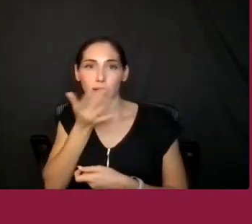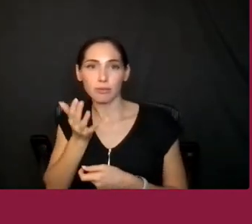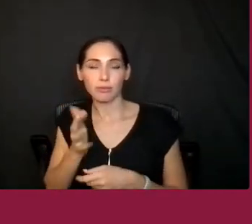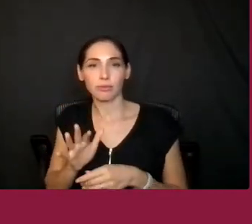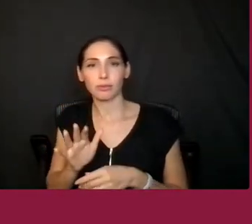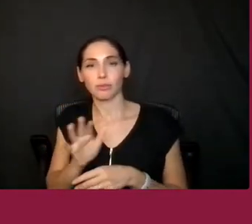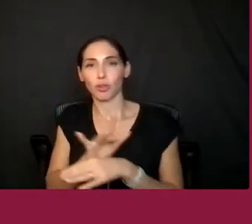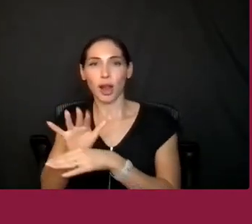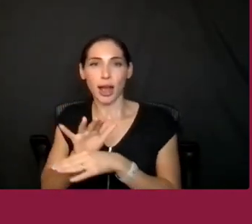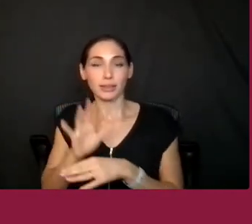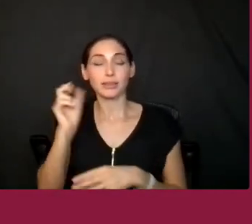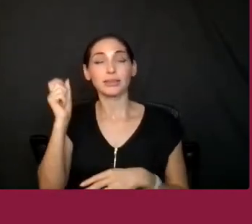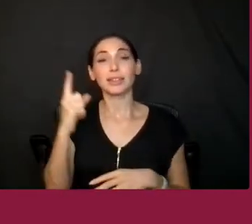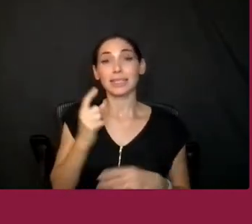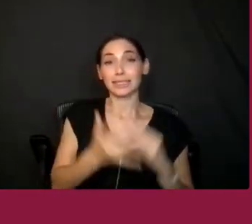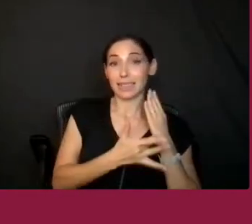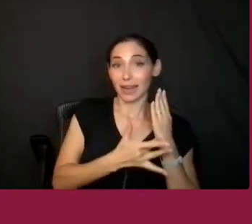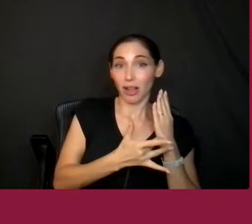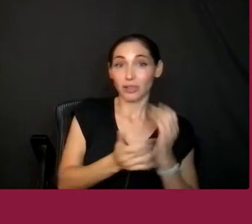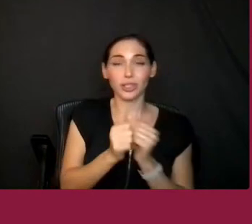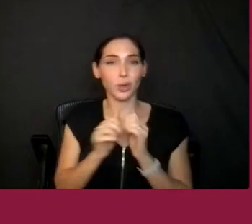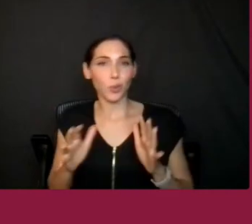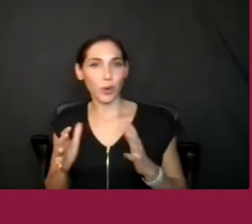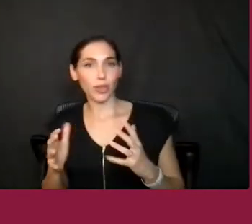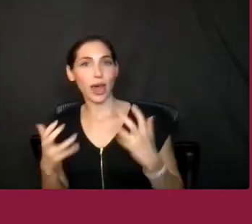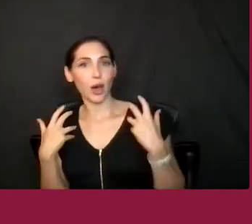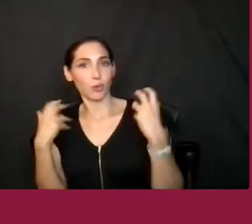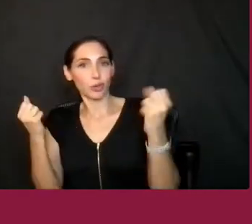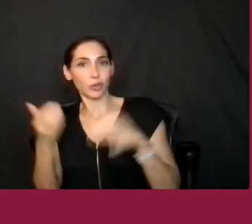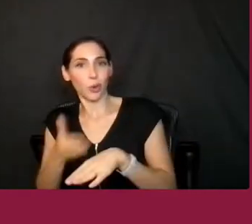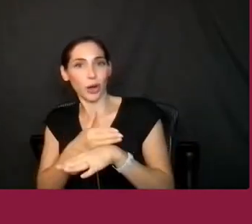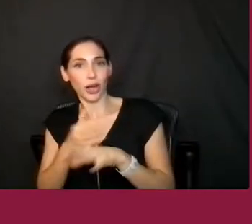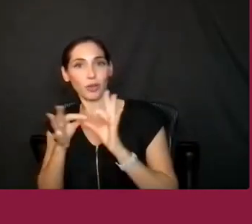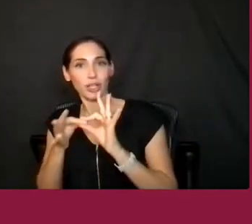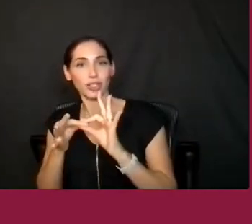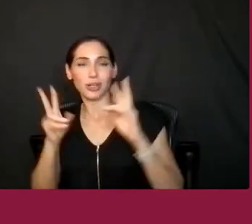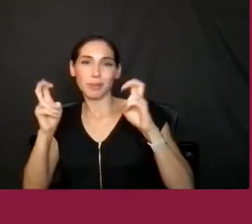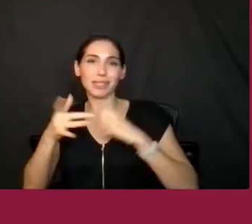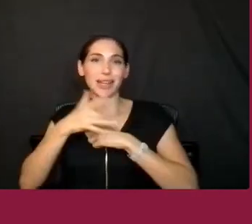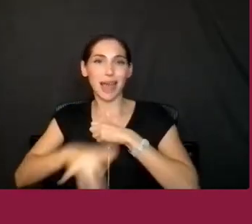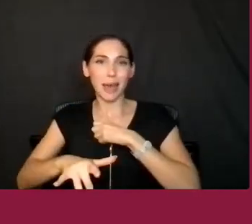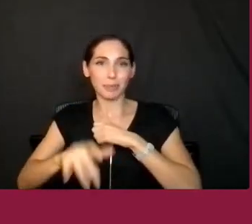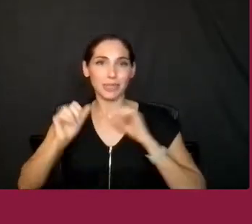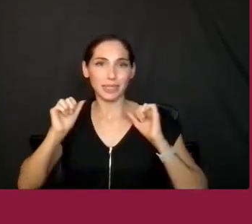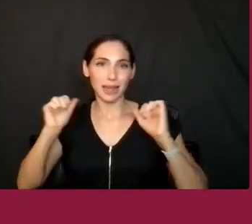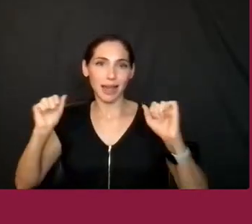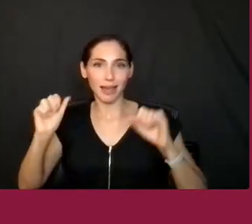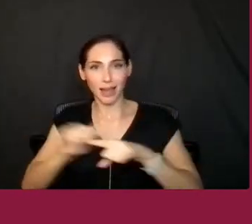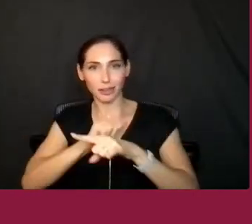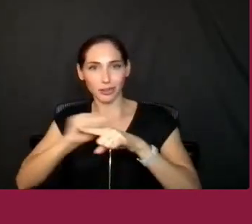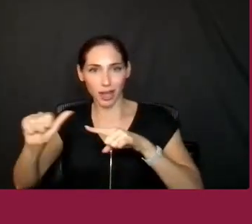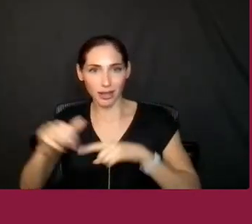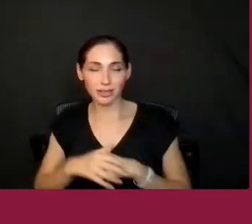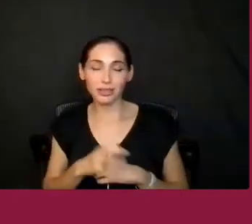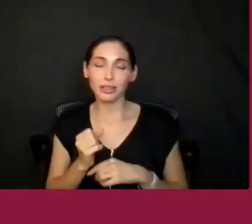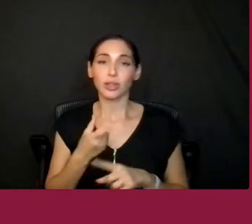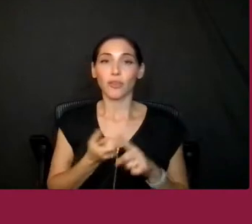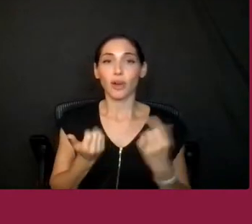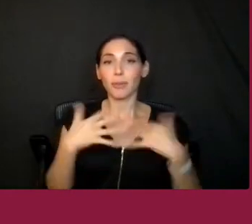technology without restoring a relationship is an empty exercise. In addition to collaborative, fluid, connected online